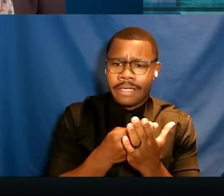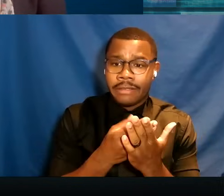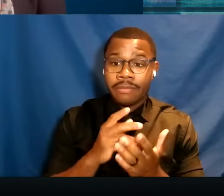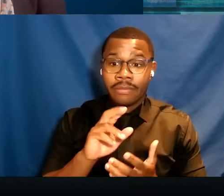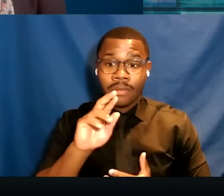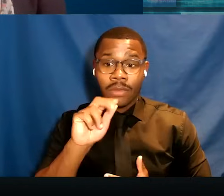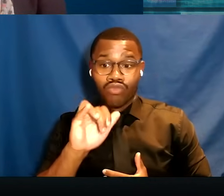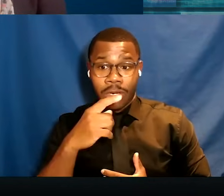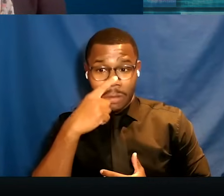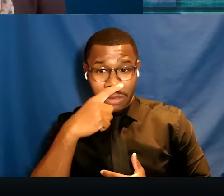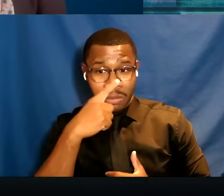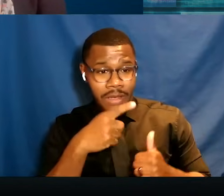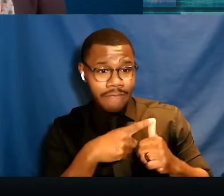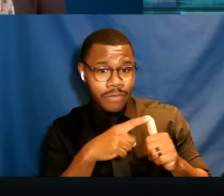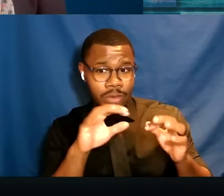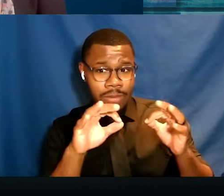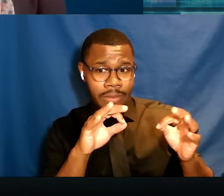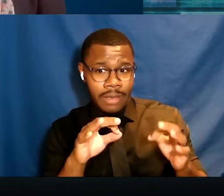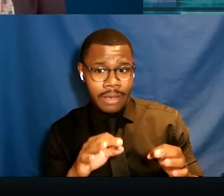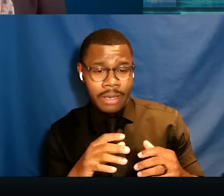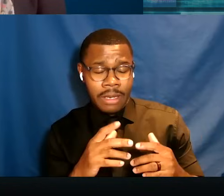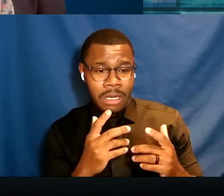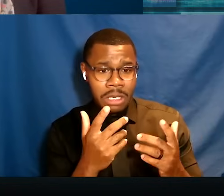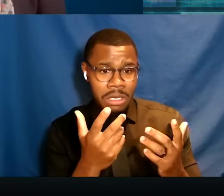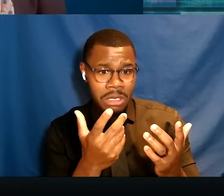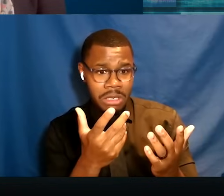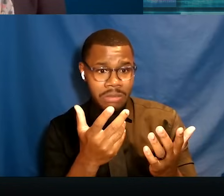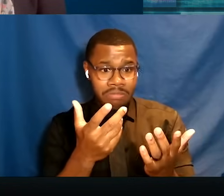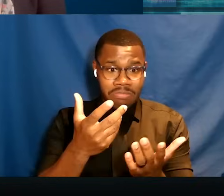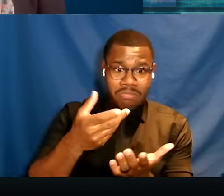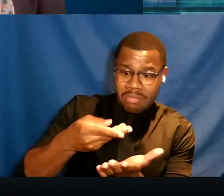Maybe just explain a little bit about where that billion dollars comes from